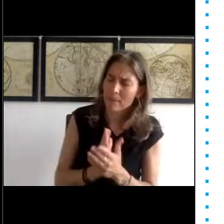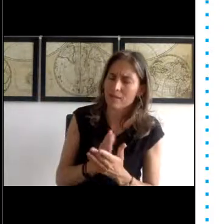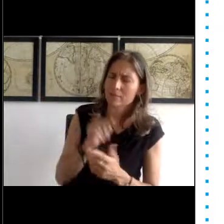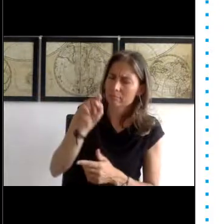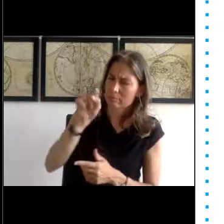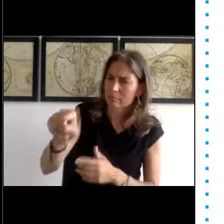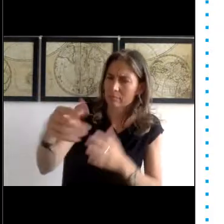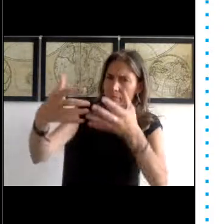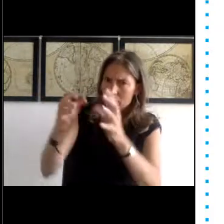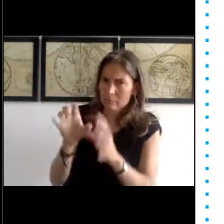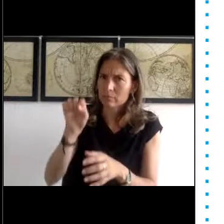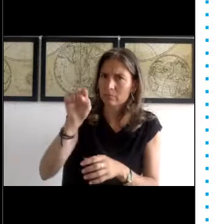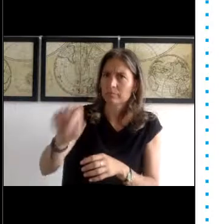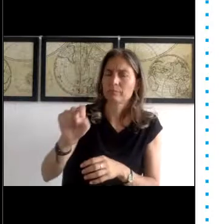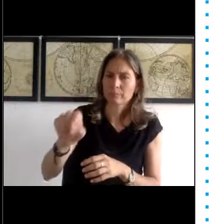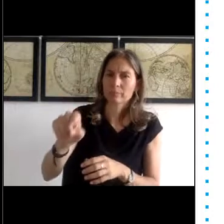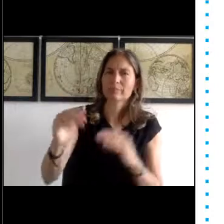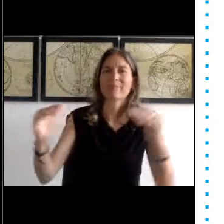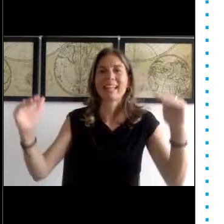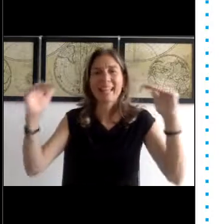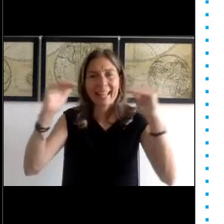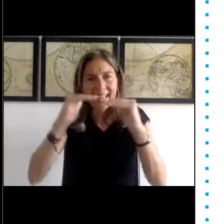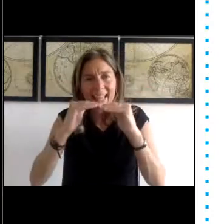I'll pass the floor on to Klaas Coninx,